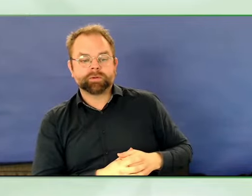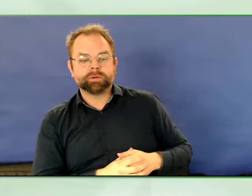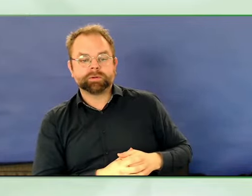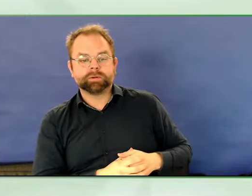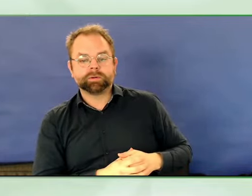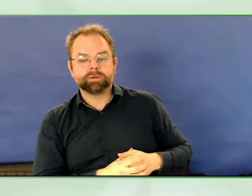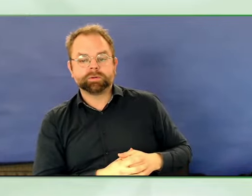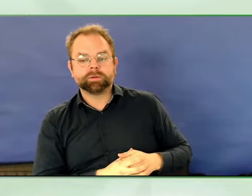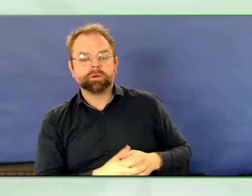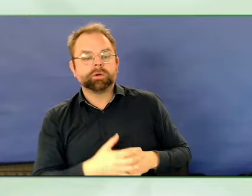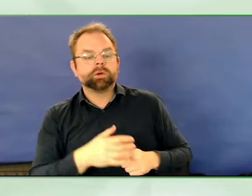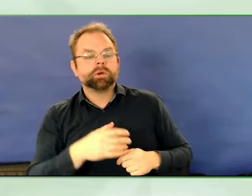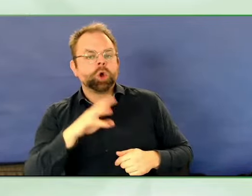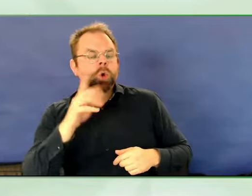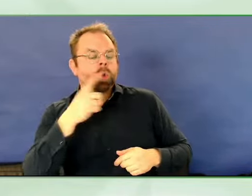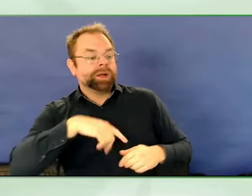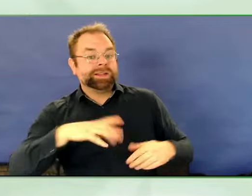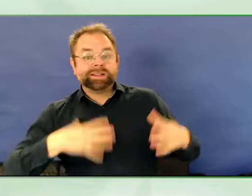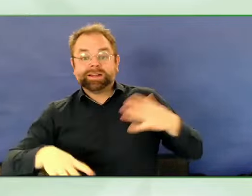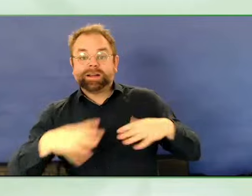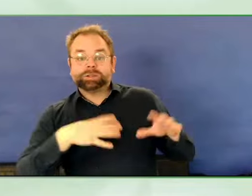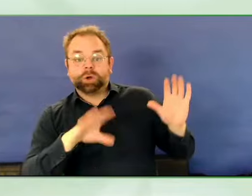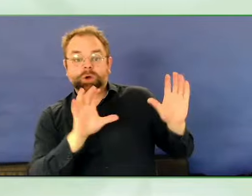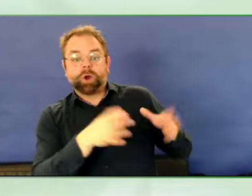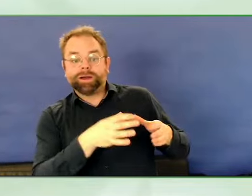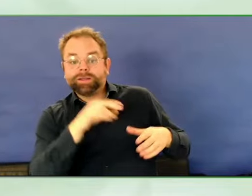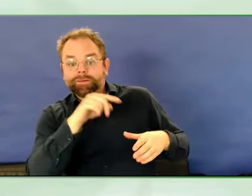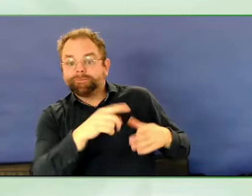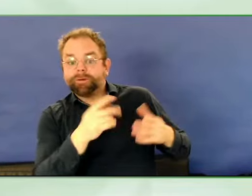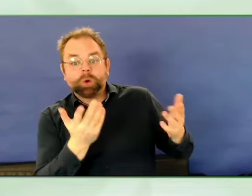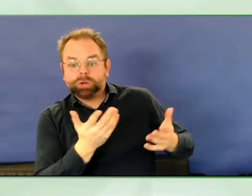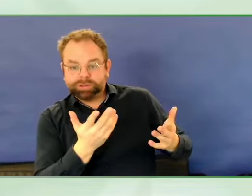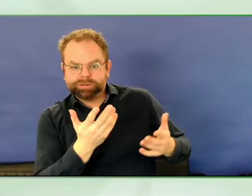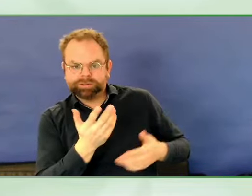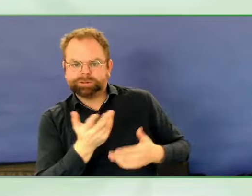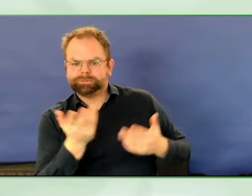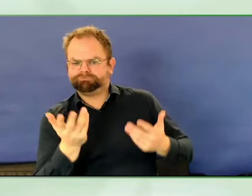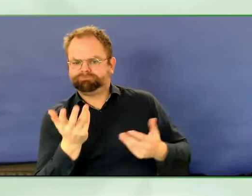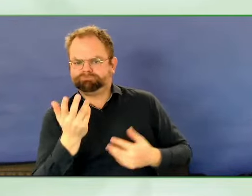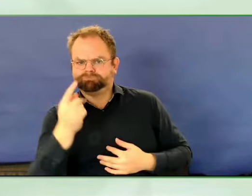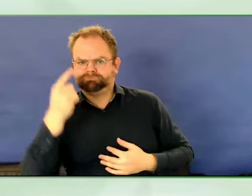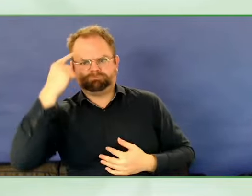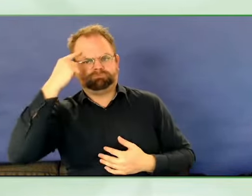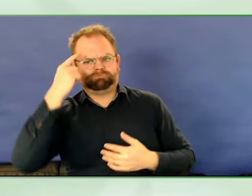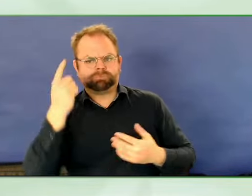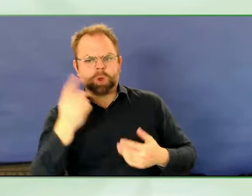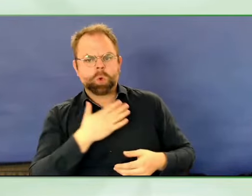for a fashion rental like the error B&B fashion with a mission to make the fashion world more